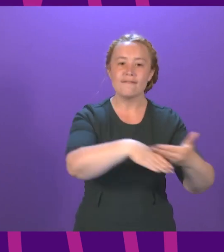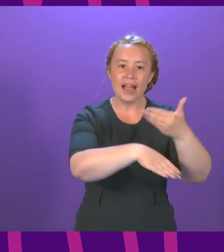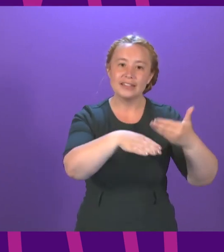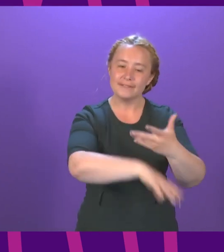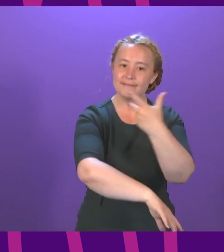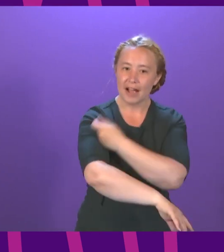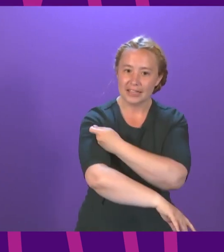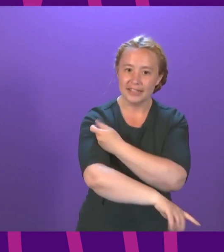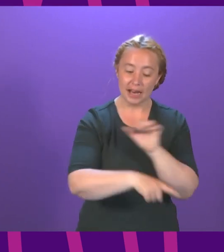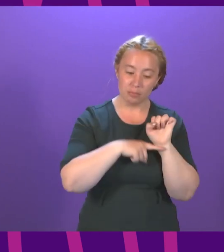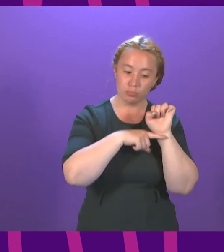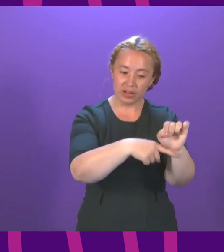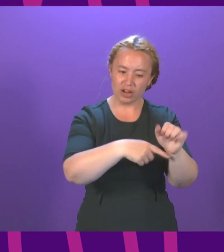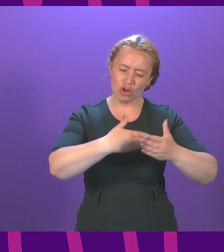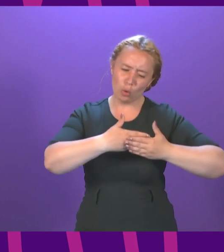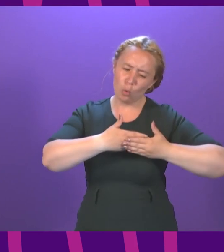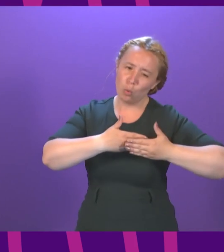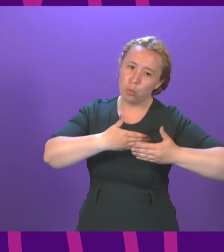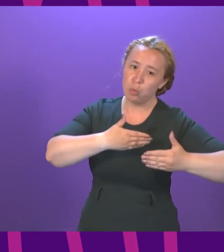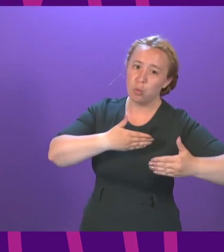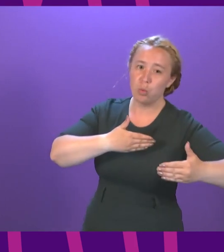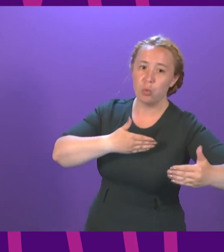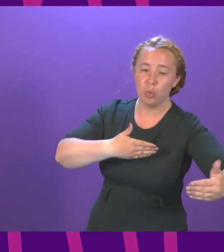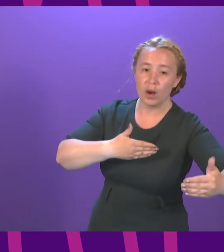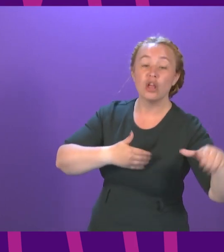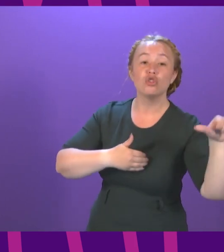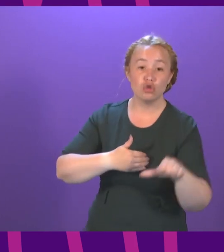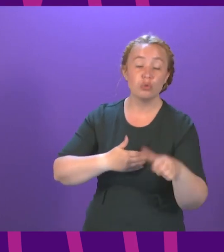of its protection, the interval between the first and second doses should be eight weeks.